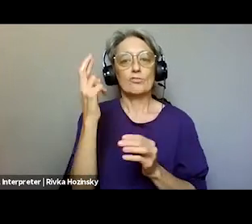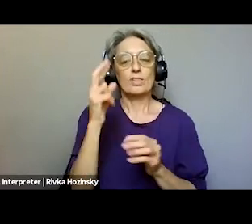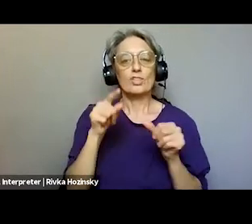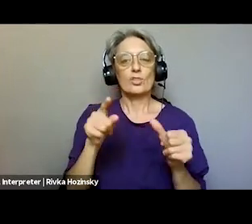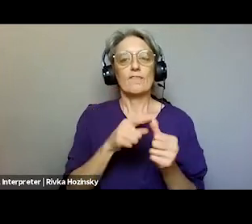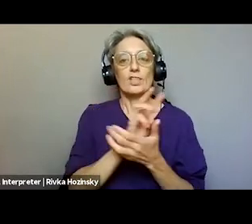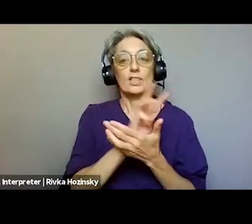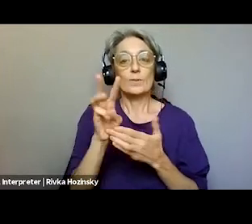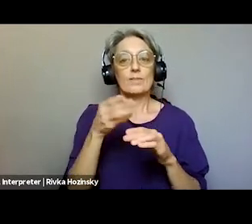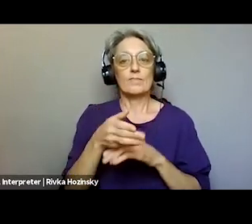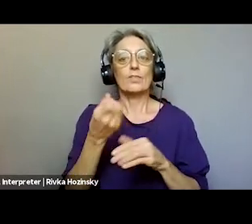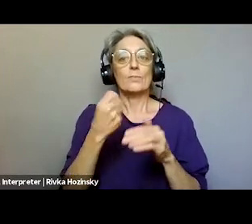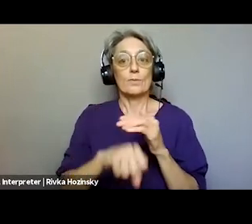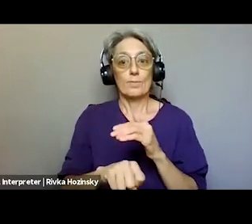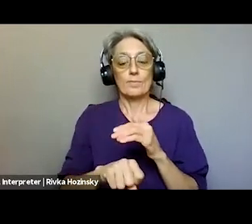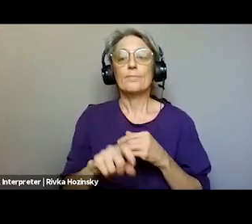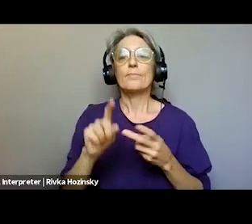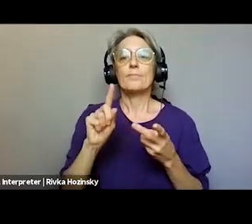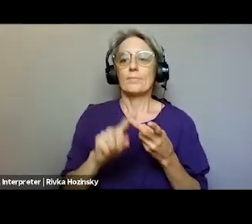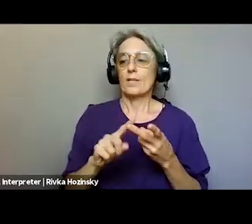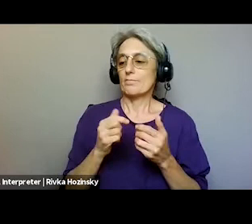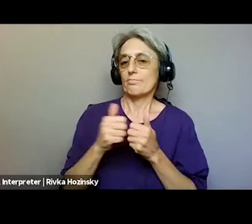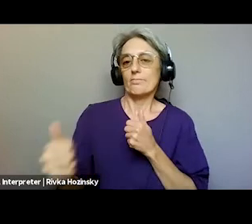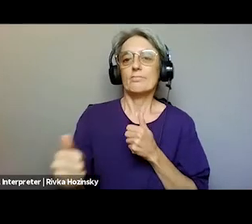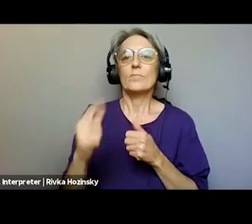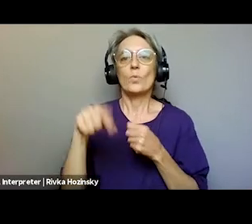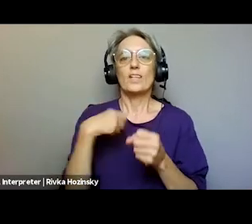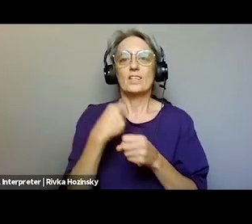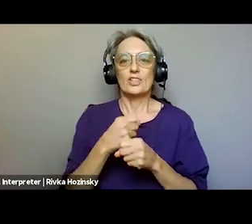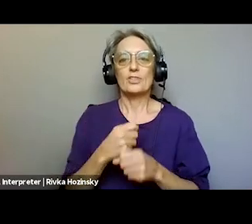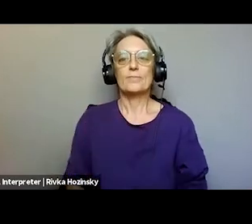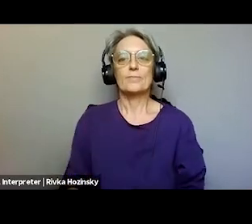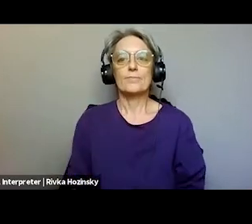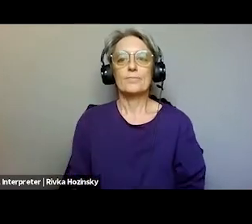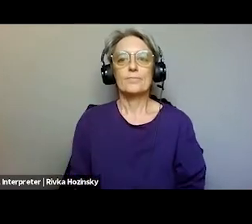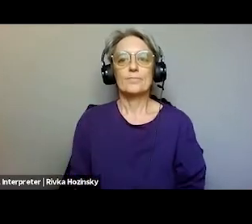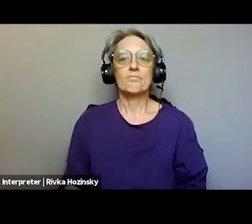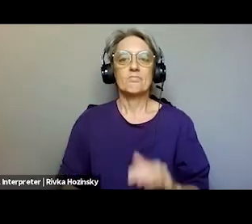postpartum as well as beyond that in the extended postpartum period up to one year postpartum.